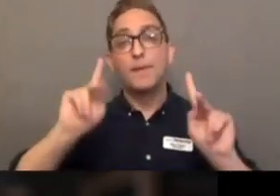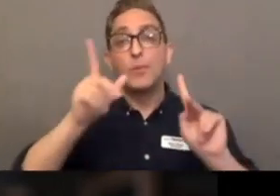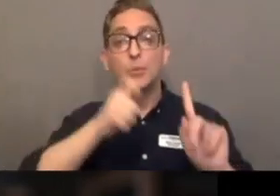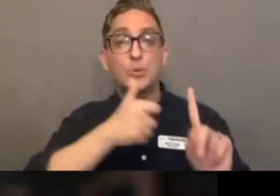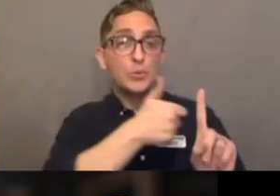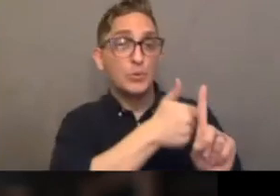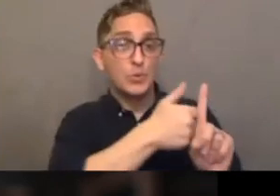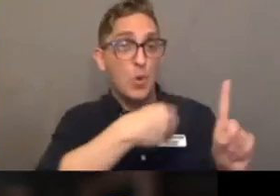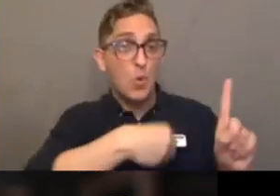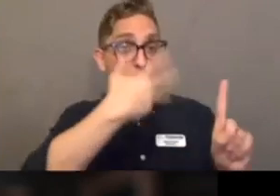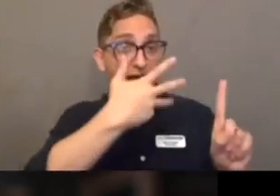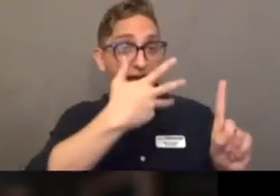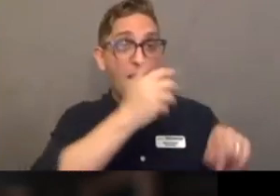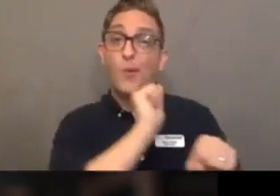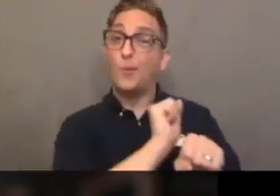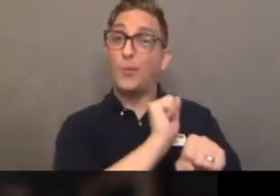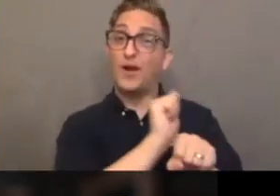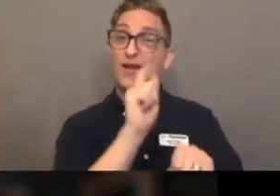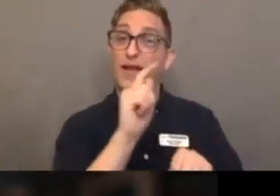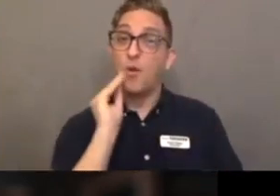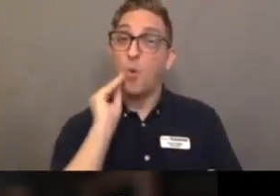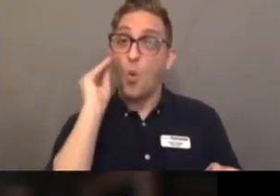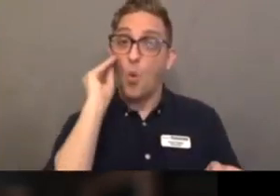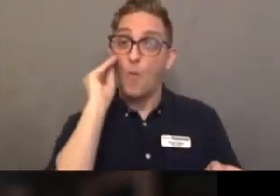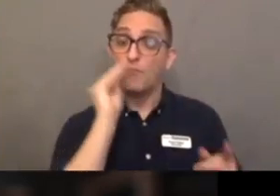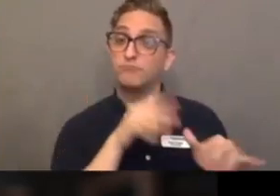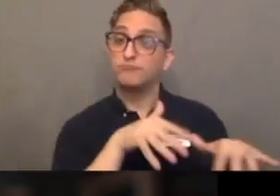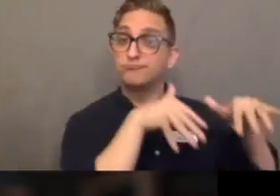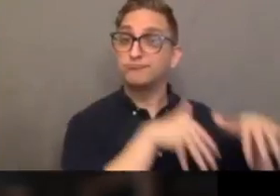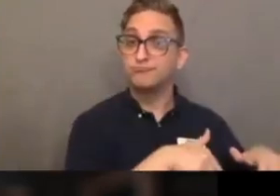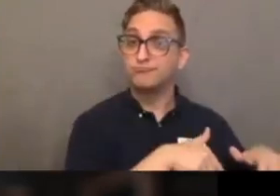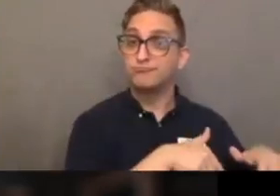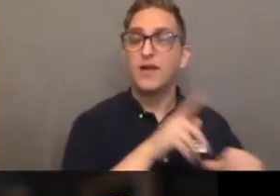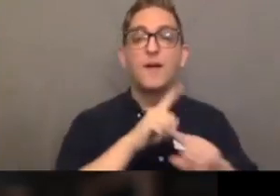from home, whereas a lot of the essential workers fall into those categories and they